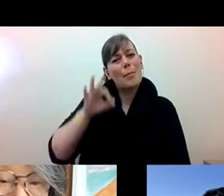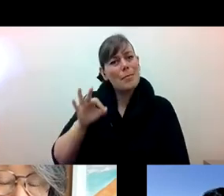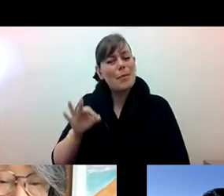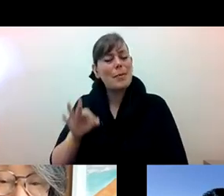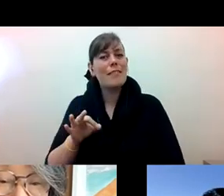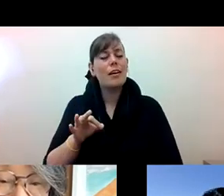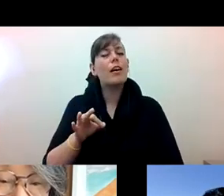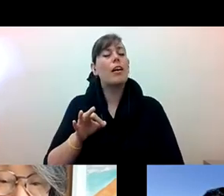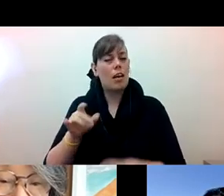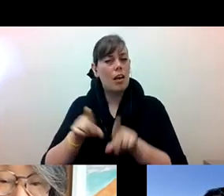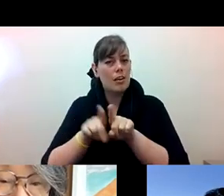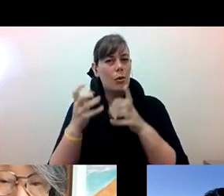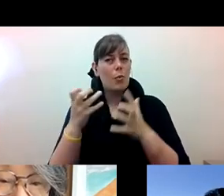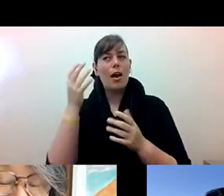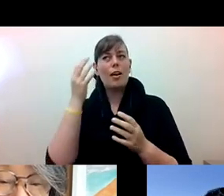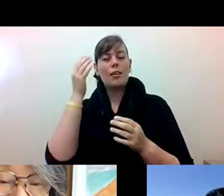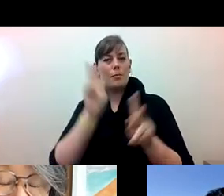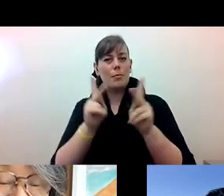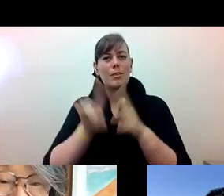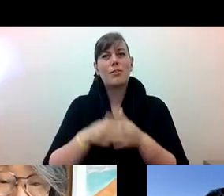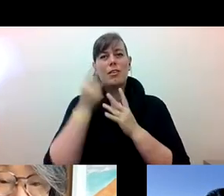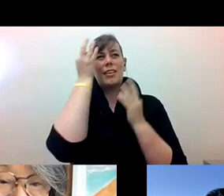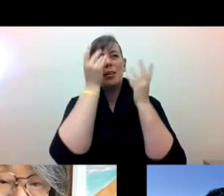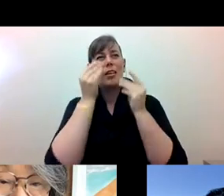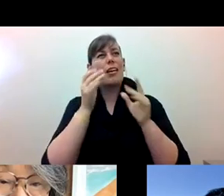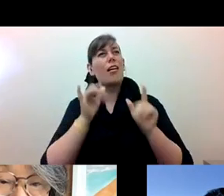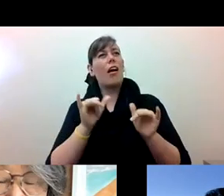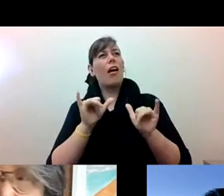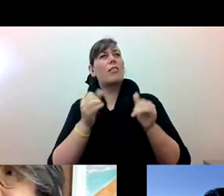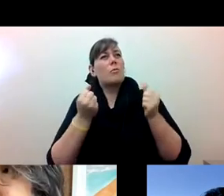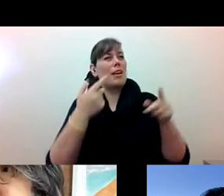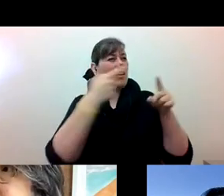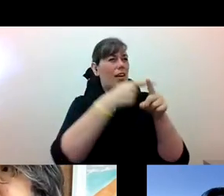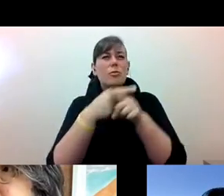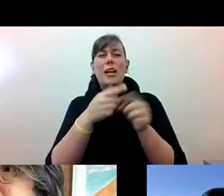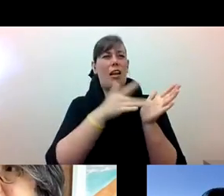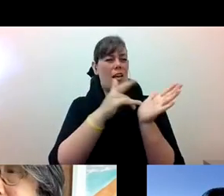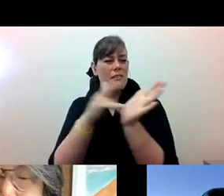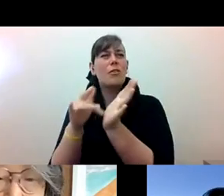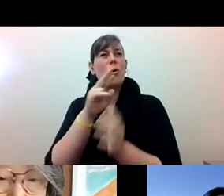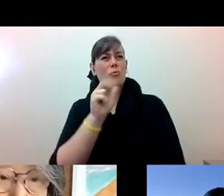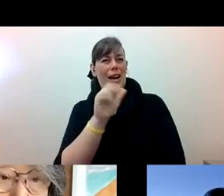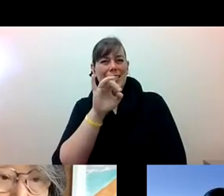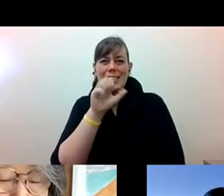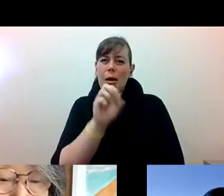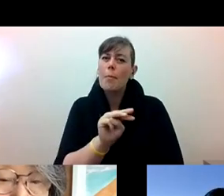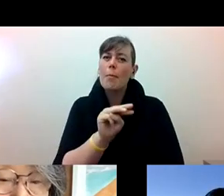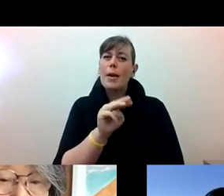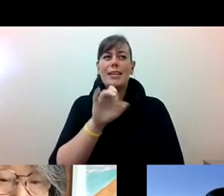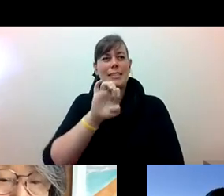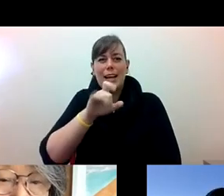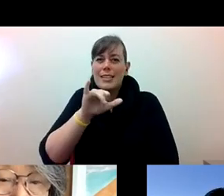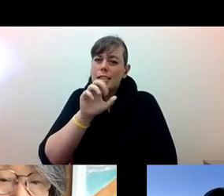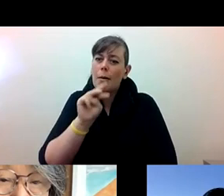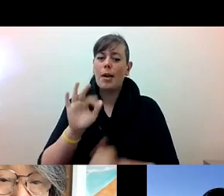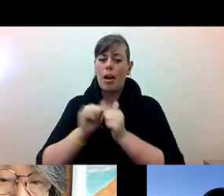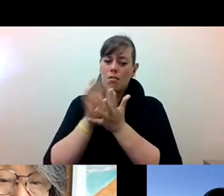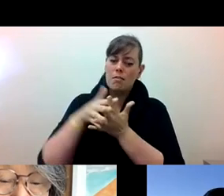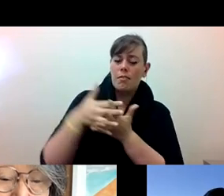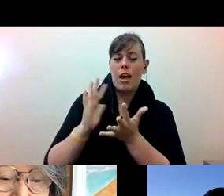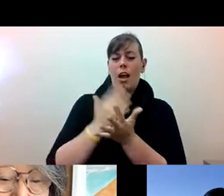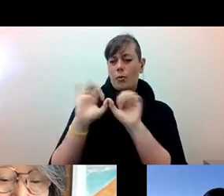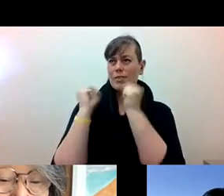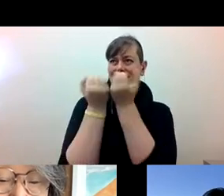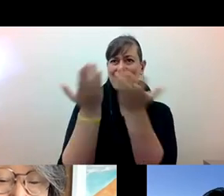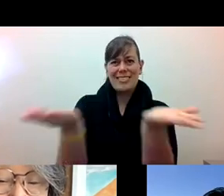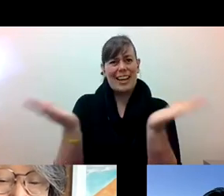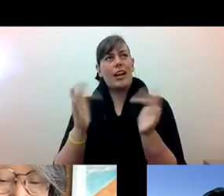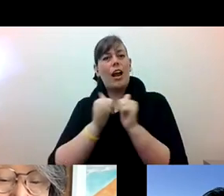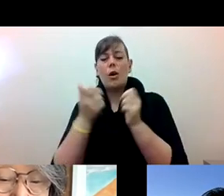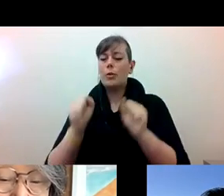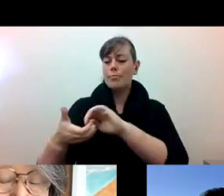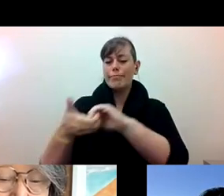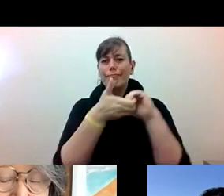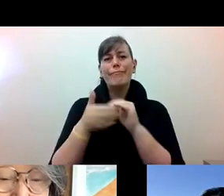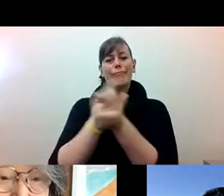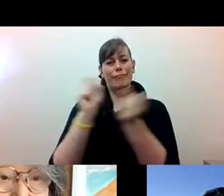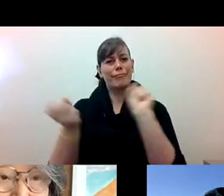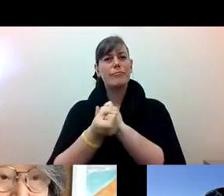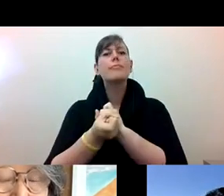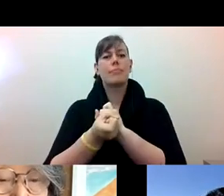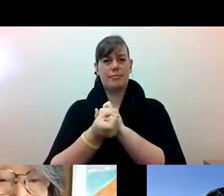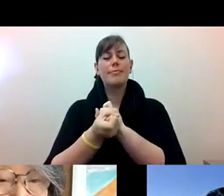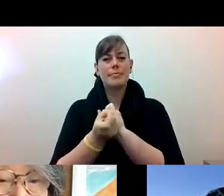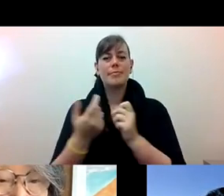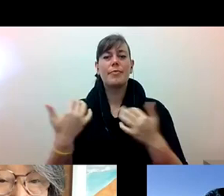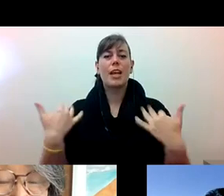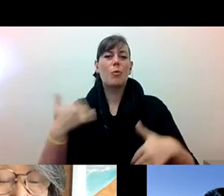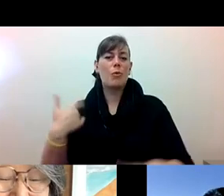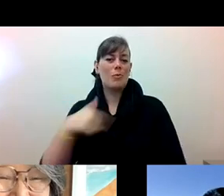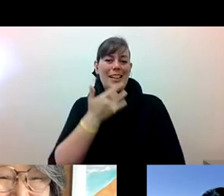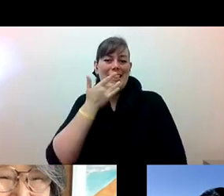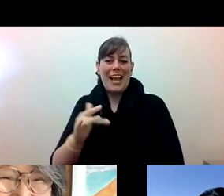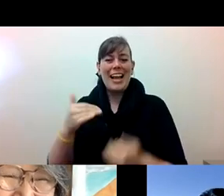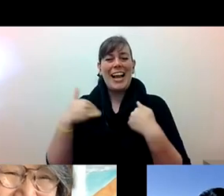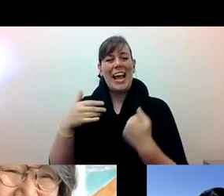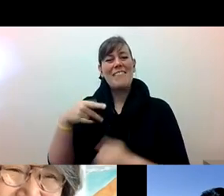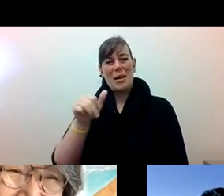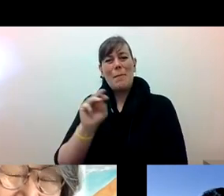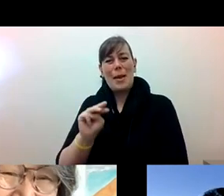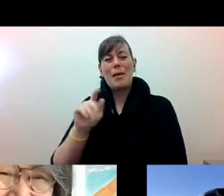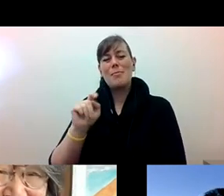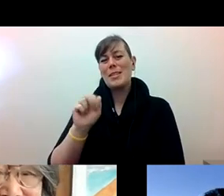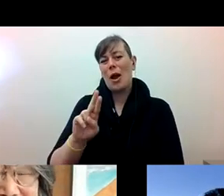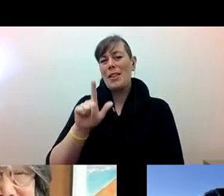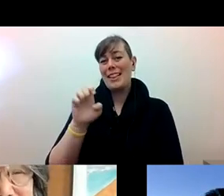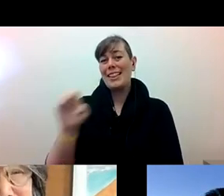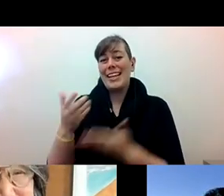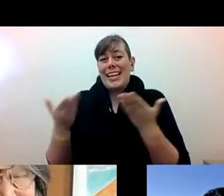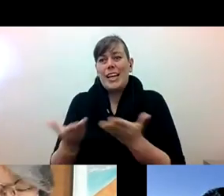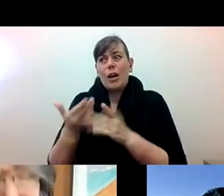Diane Fujino: the contradictions, the... the exploitation, the racism, the sexism in society and think about how we can work together to create this kind of change and we're so fortunate to have with us, right, Pam Tau-Lee who was... became active, right,